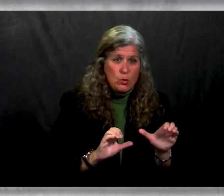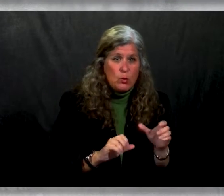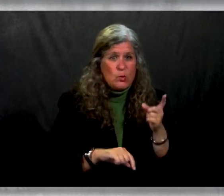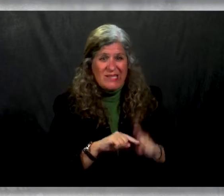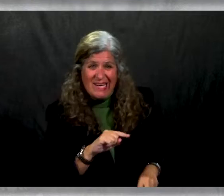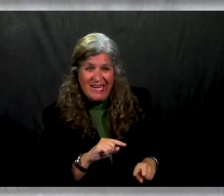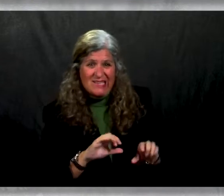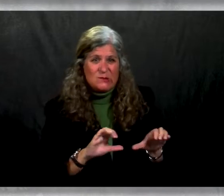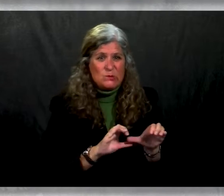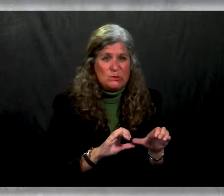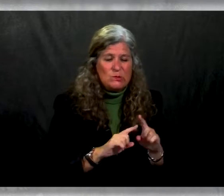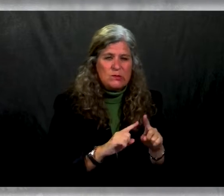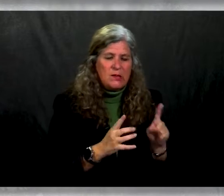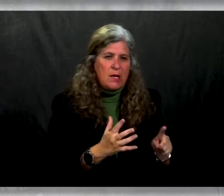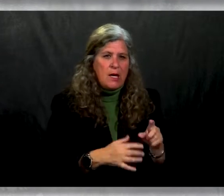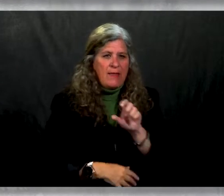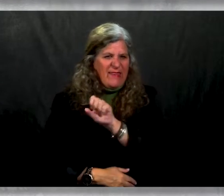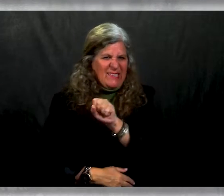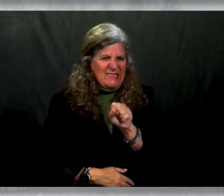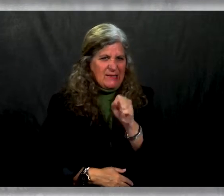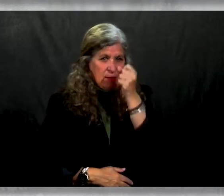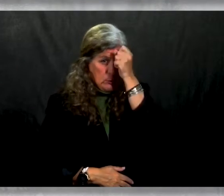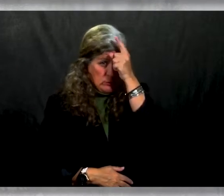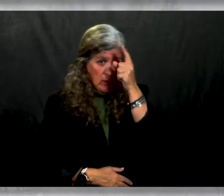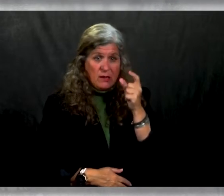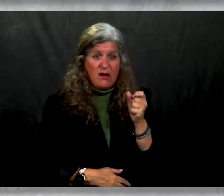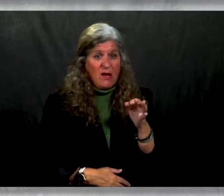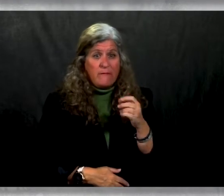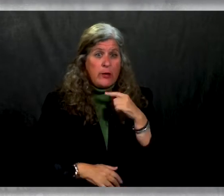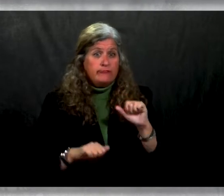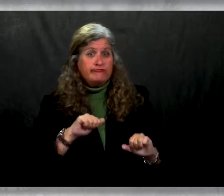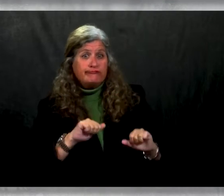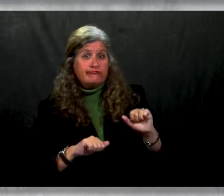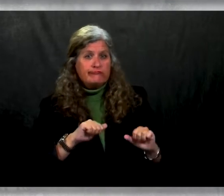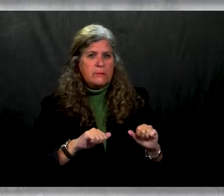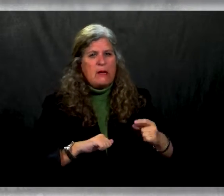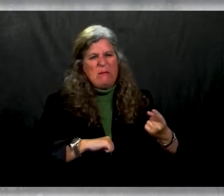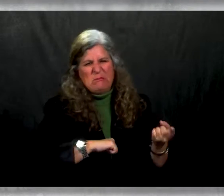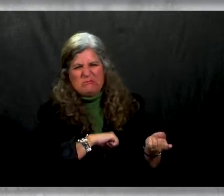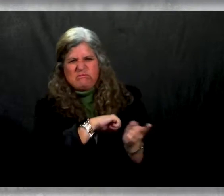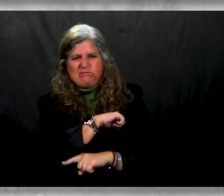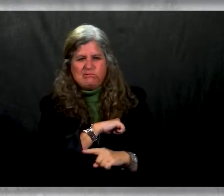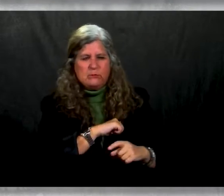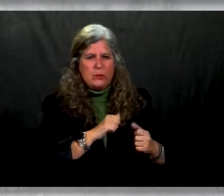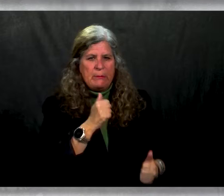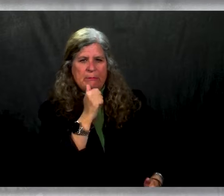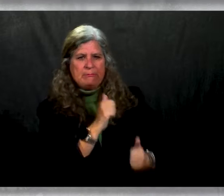and the SS understanding is that when in doubt, you punish with maximum force.